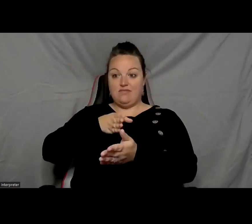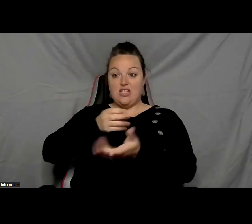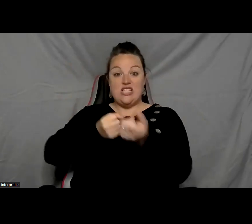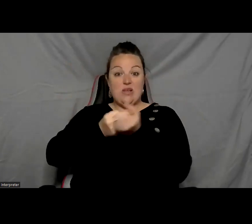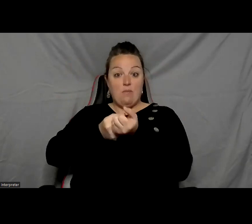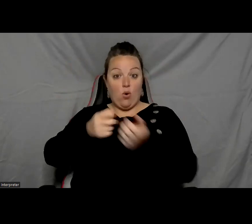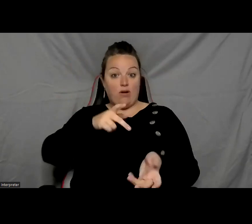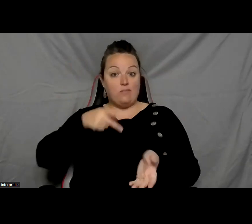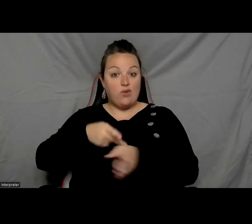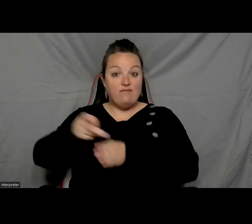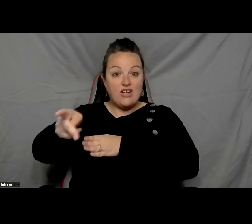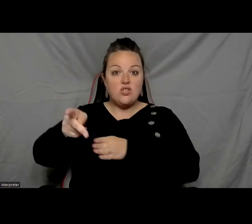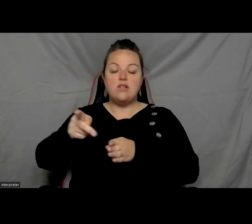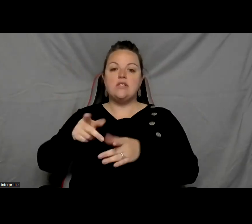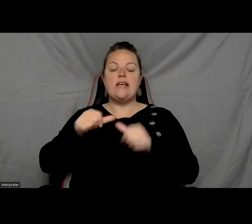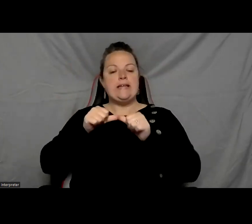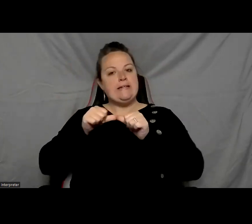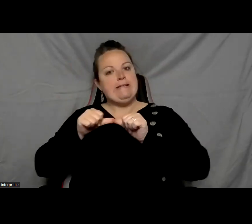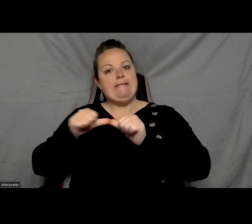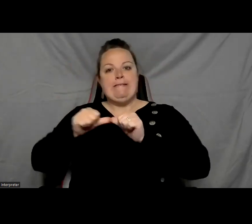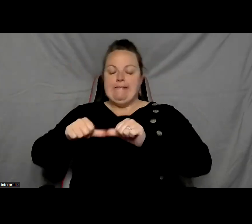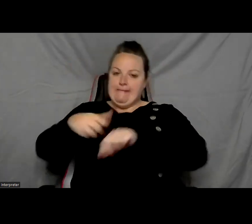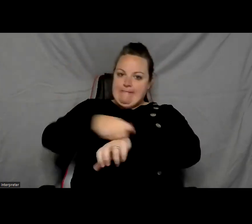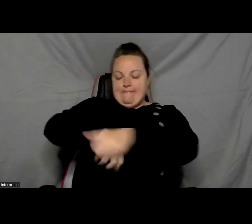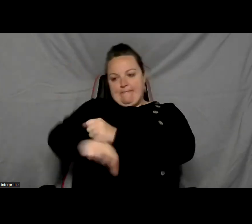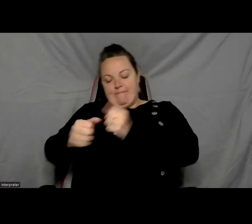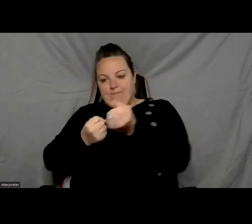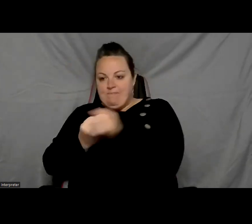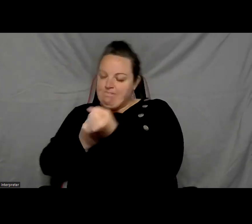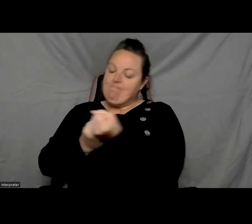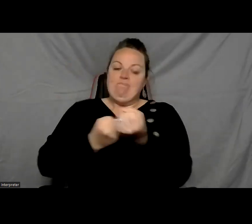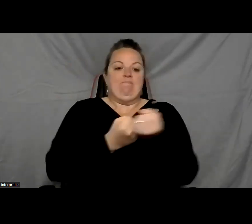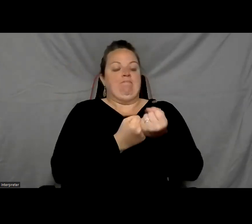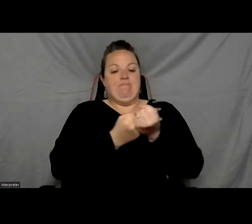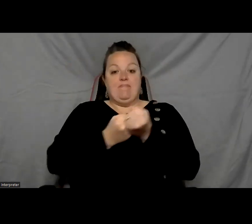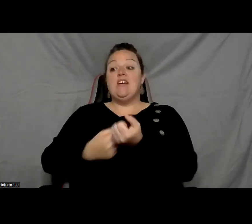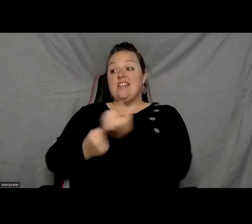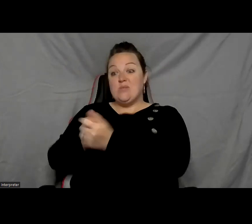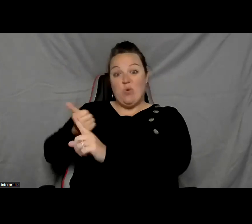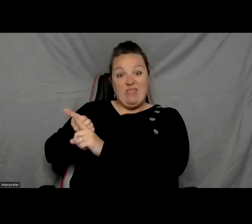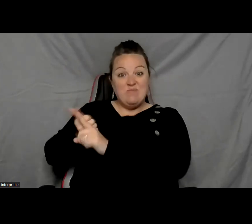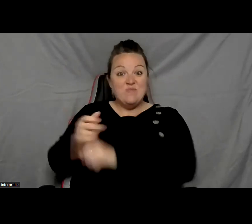pressed on to continue to support people. Support themselves. They continue to work